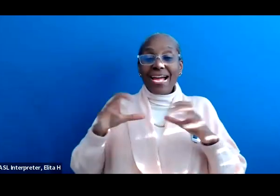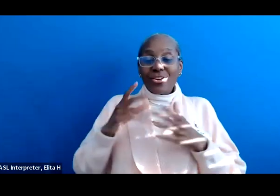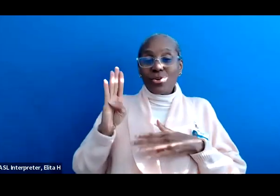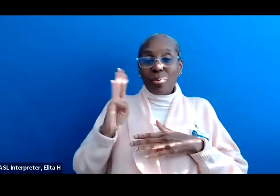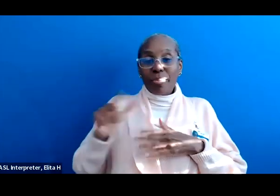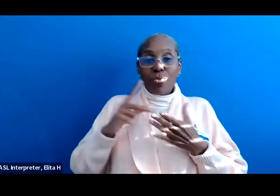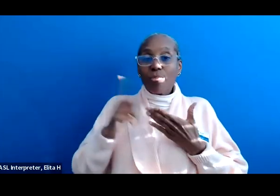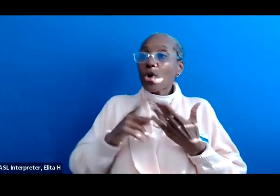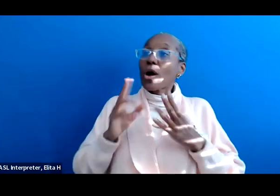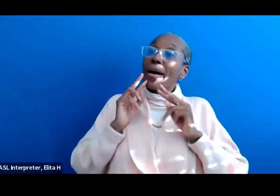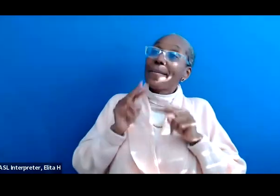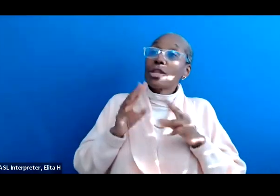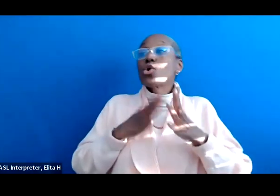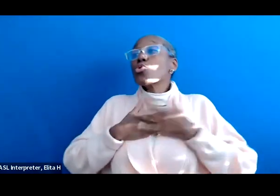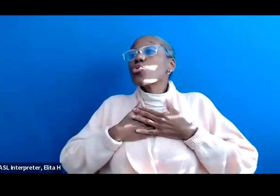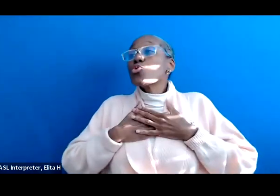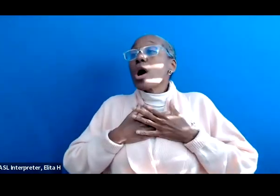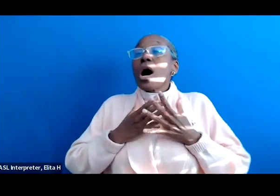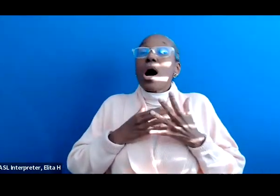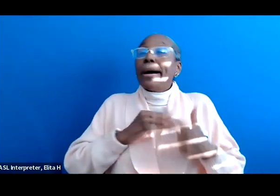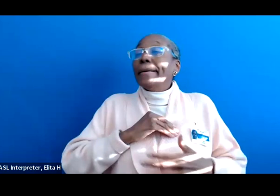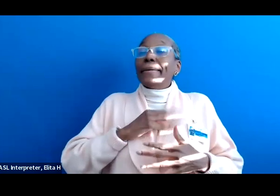I've been waiting for this.” I mean nobody likes it,